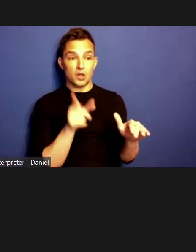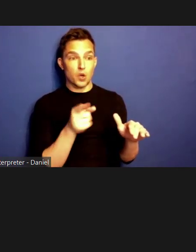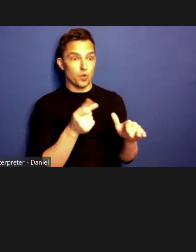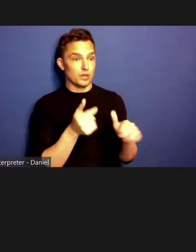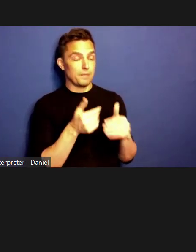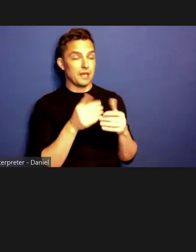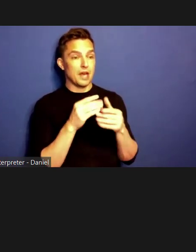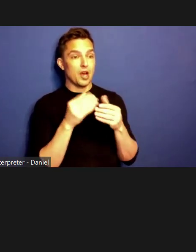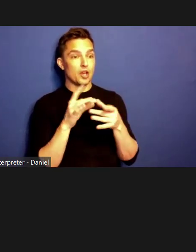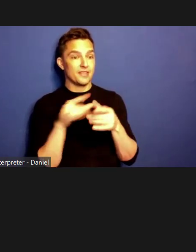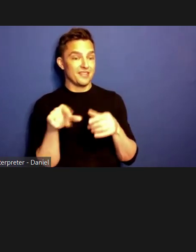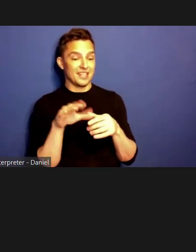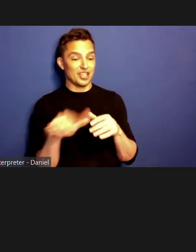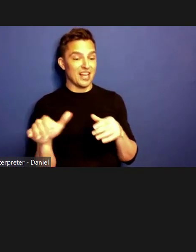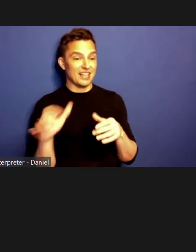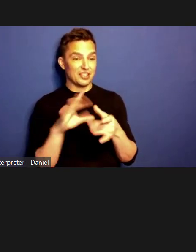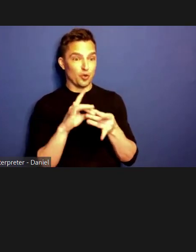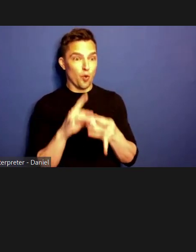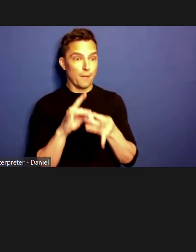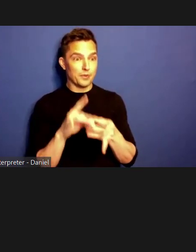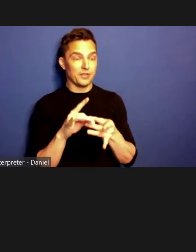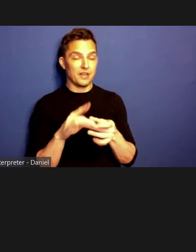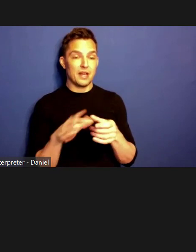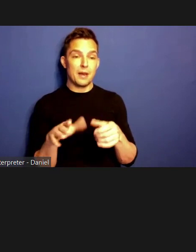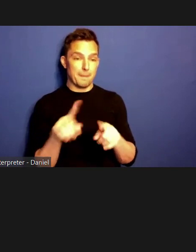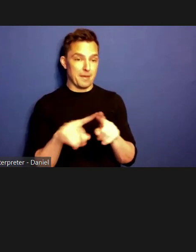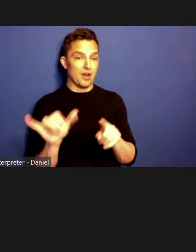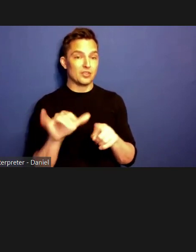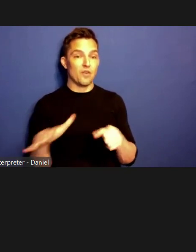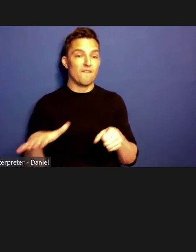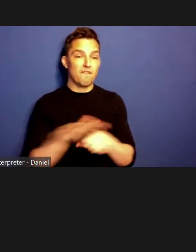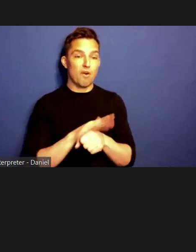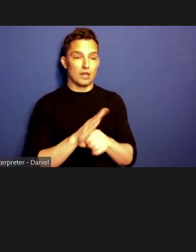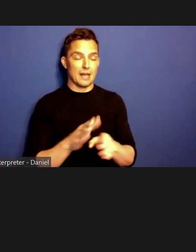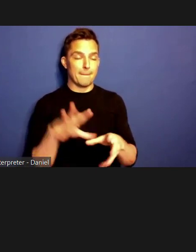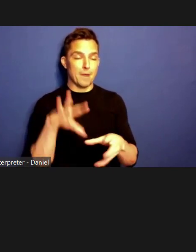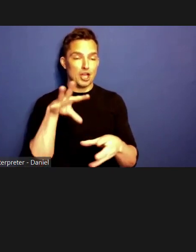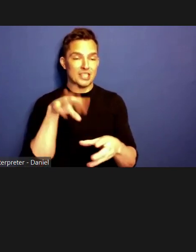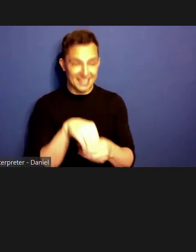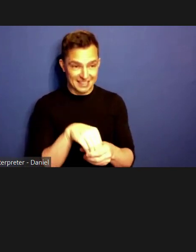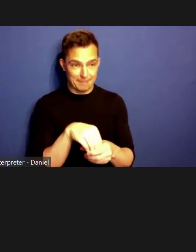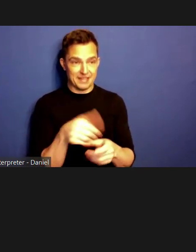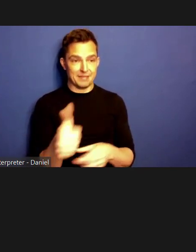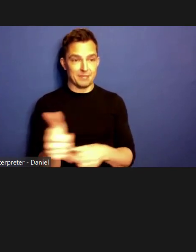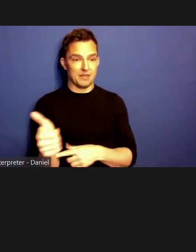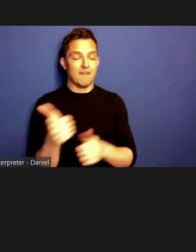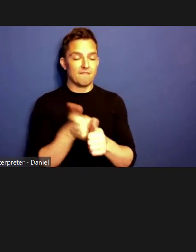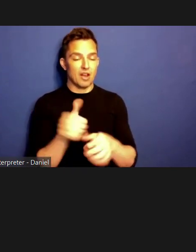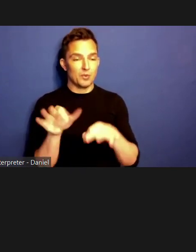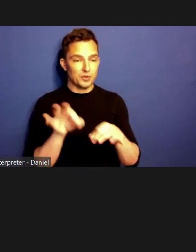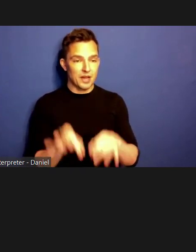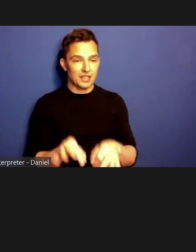participants in the process, following directions and responding reliably.